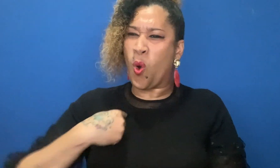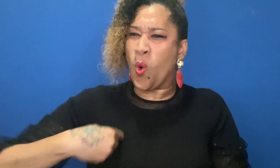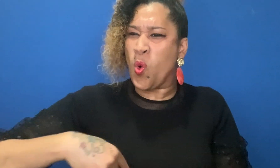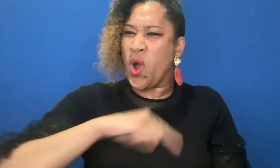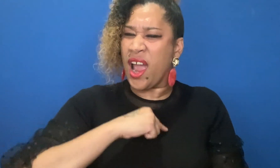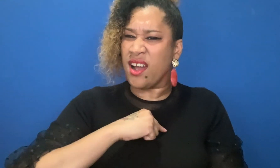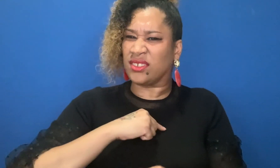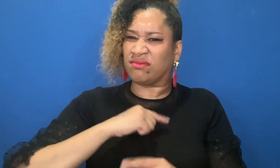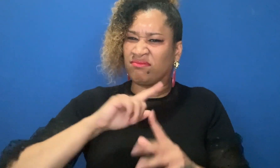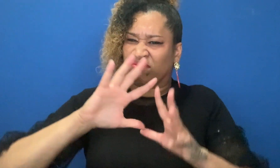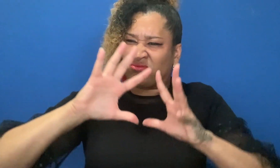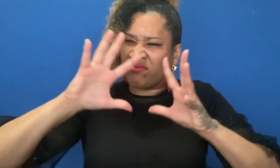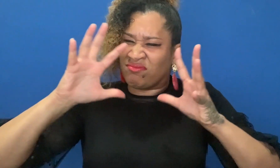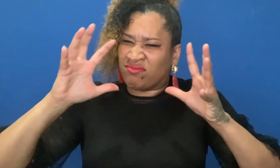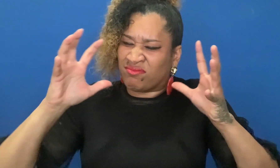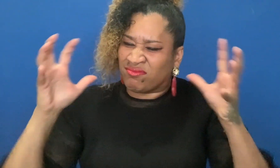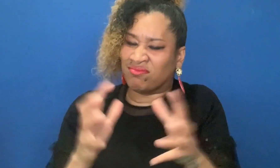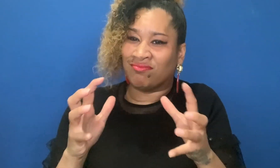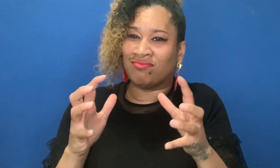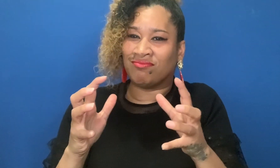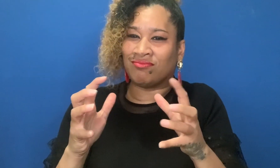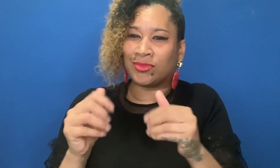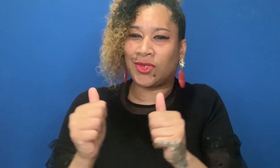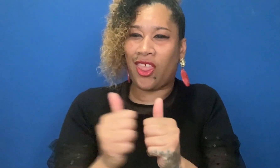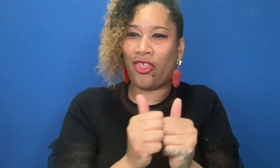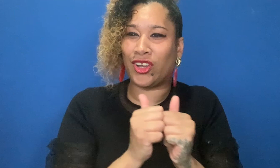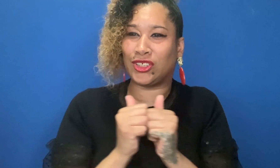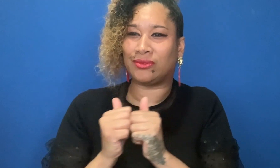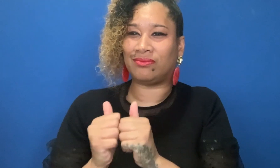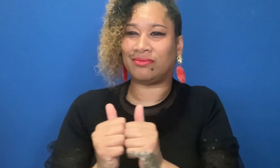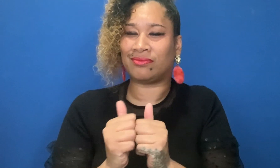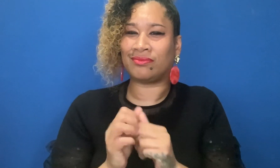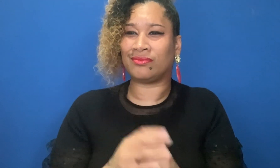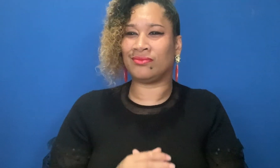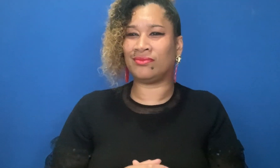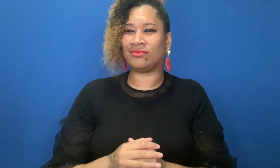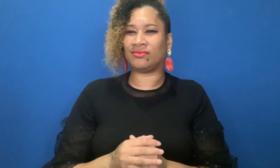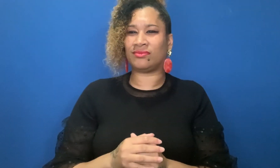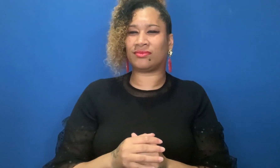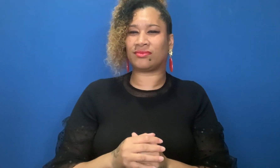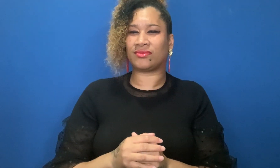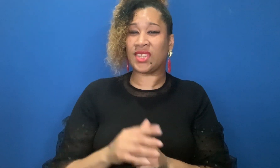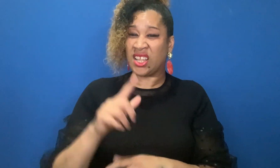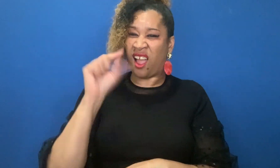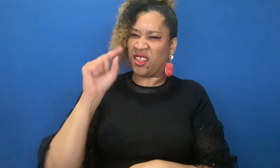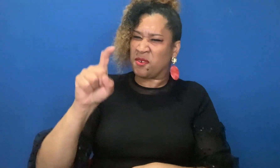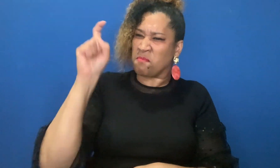We are coming together.